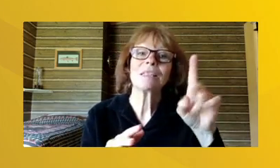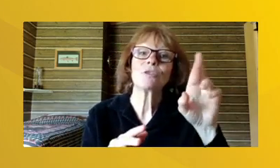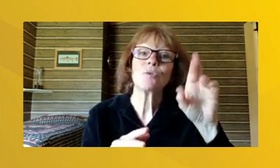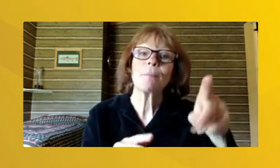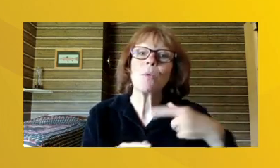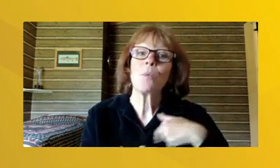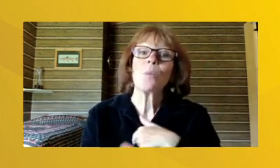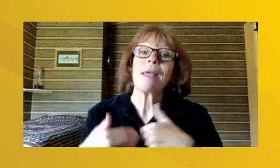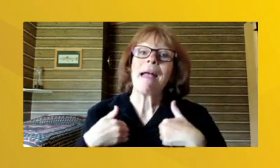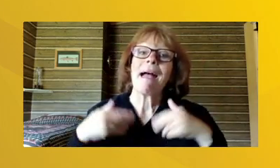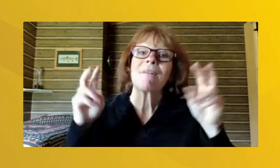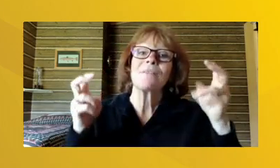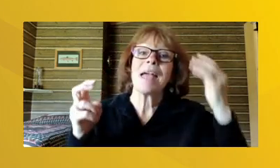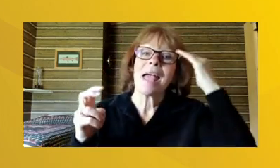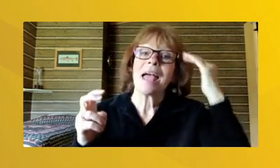Perfect. Thank you.